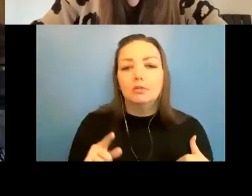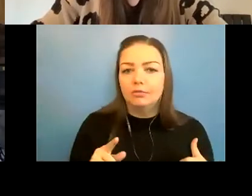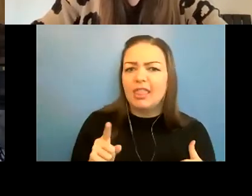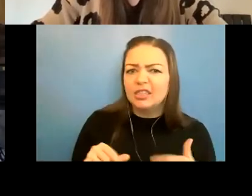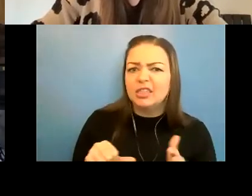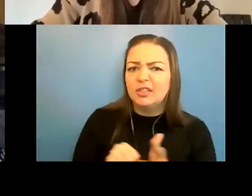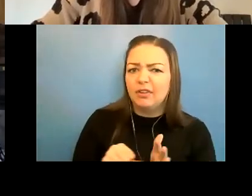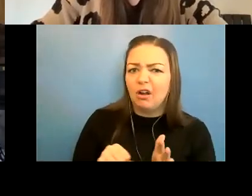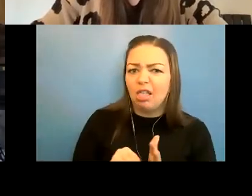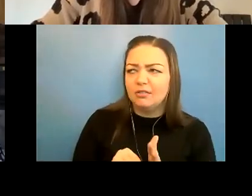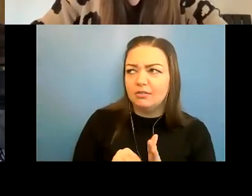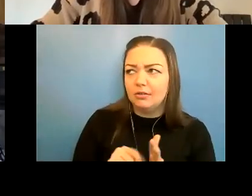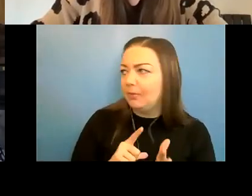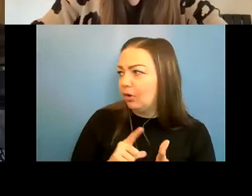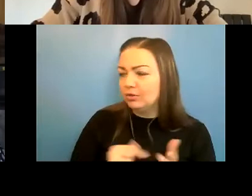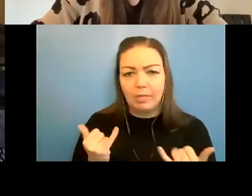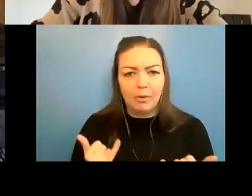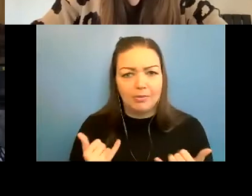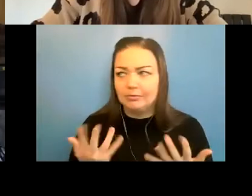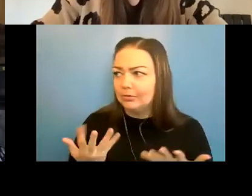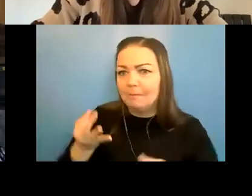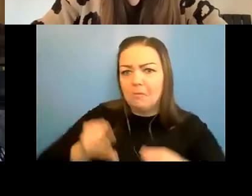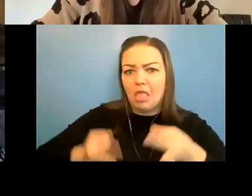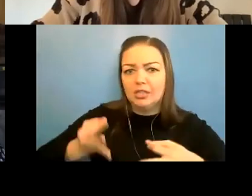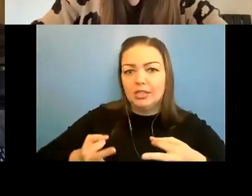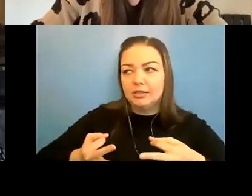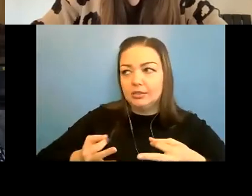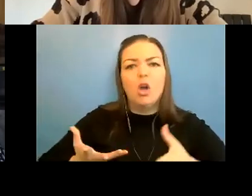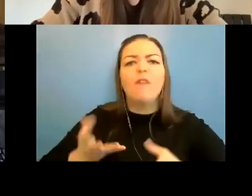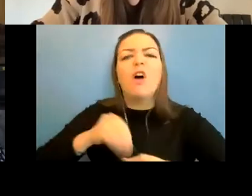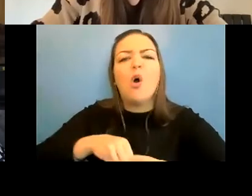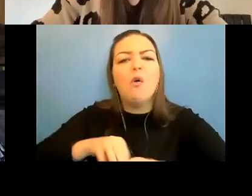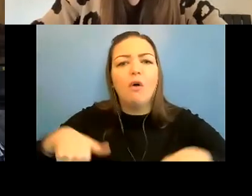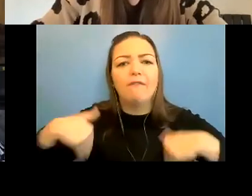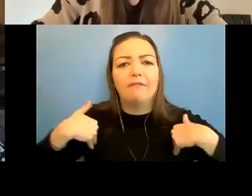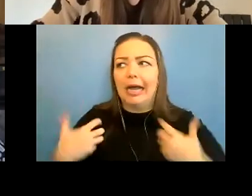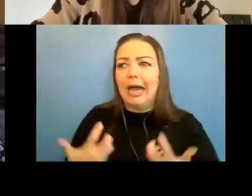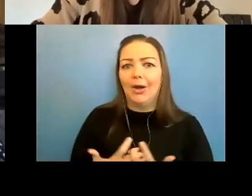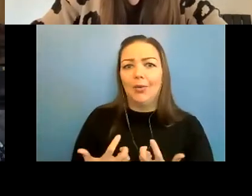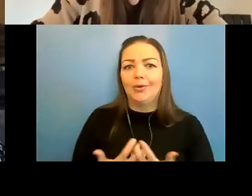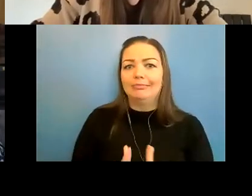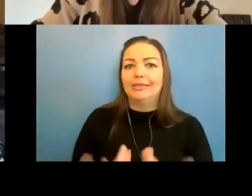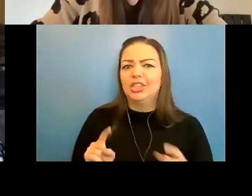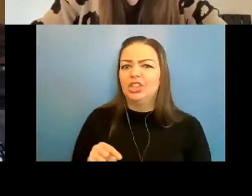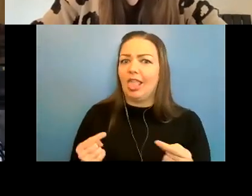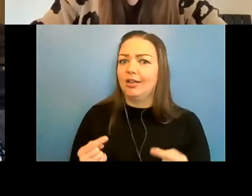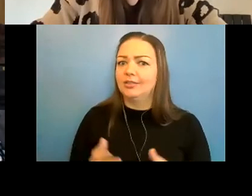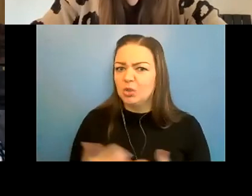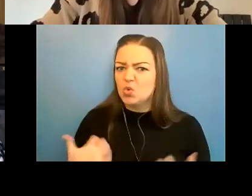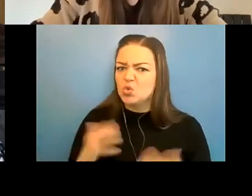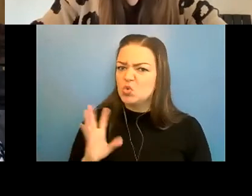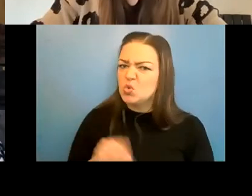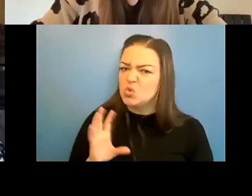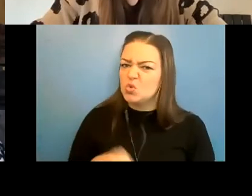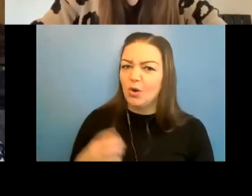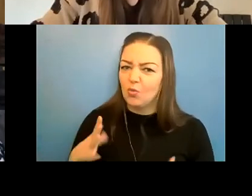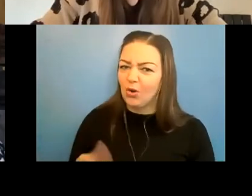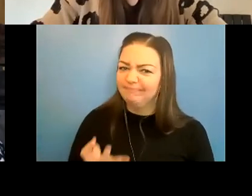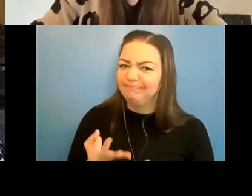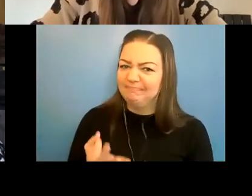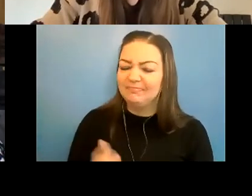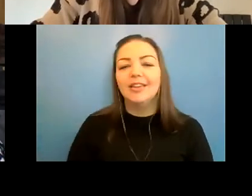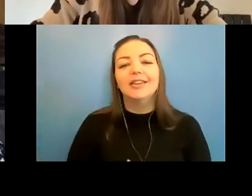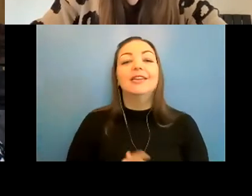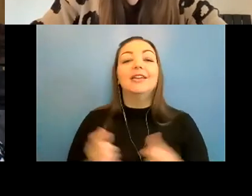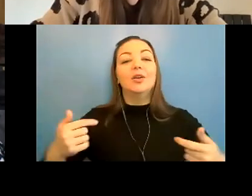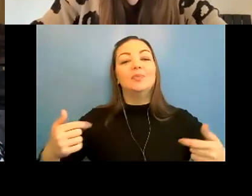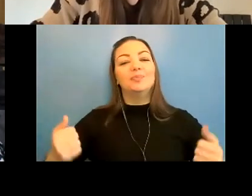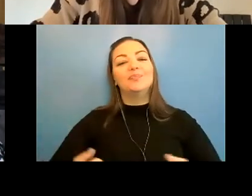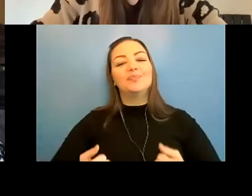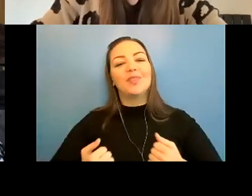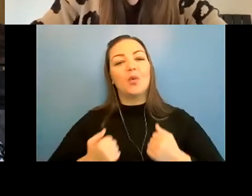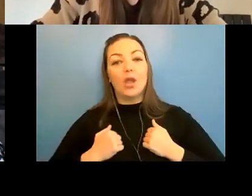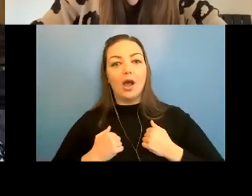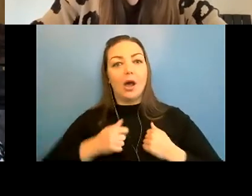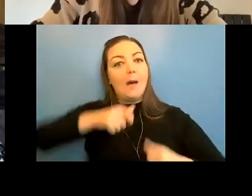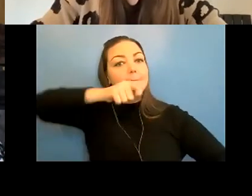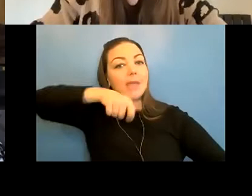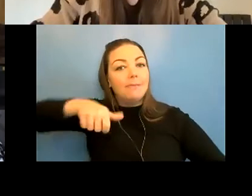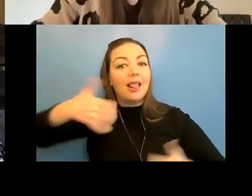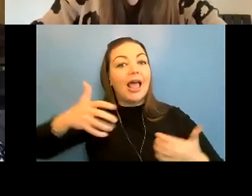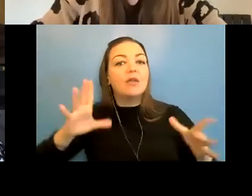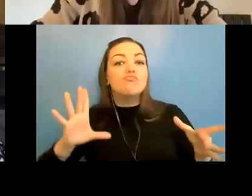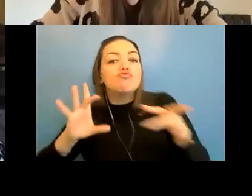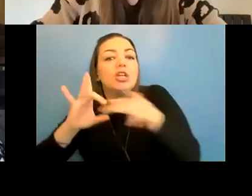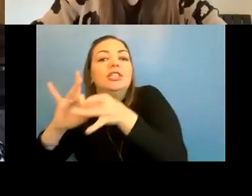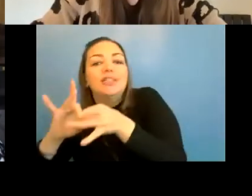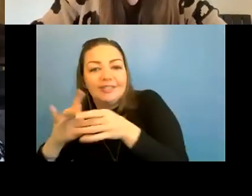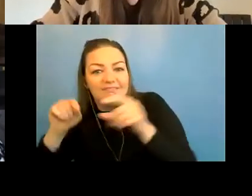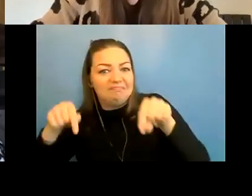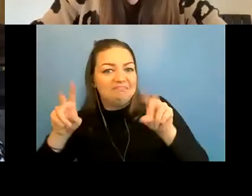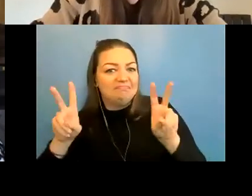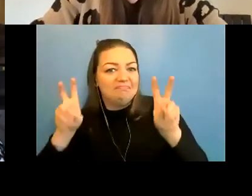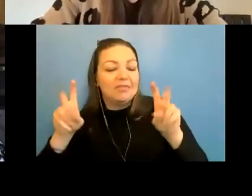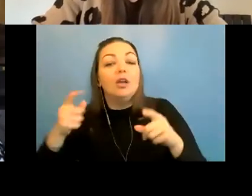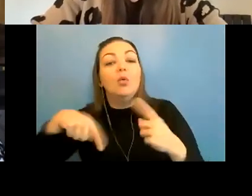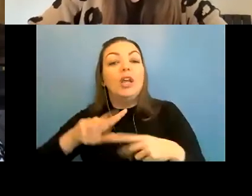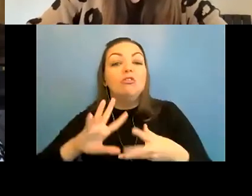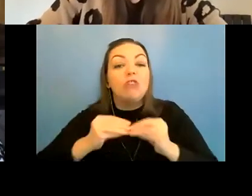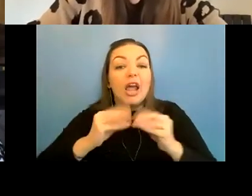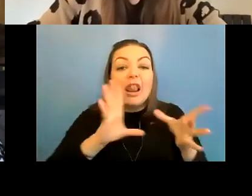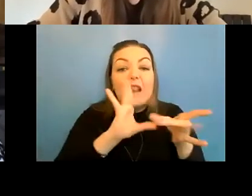We are a charity, we are not a political organisation, which as you can imagine is a little bit difficult in current circumstances, remaining nonpolitical, I am sure we all face